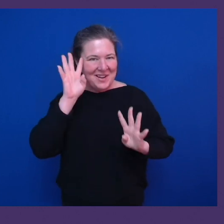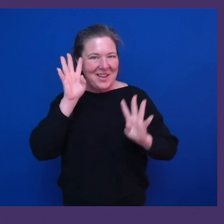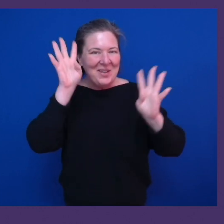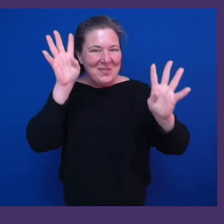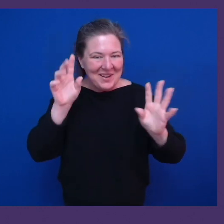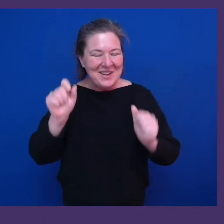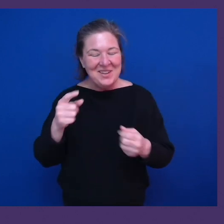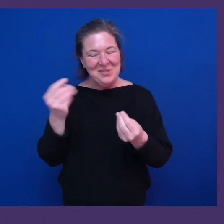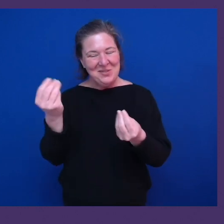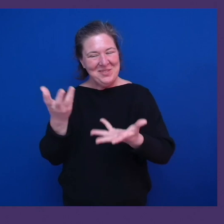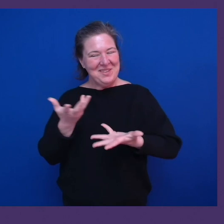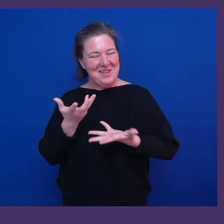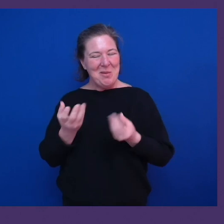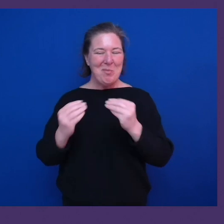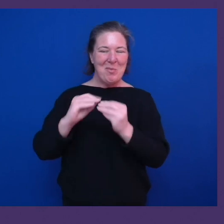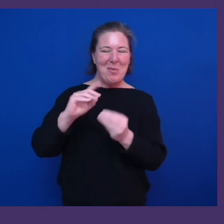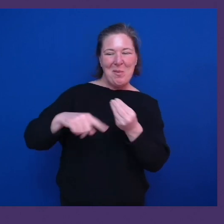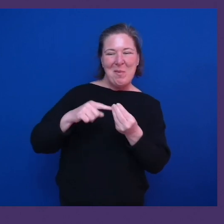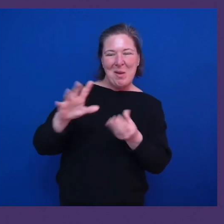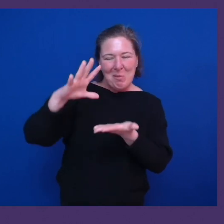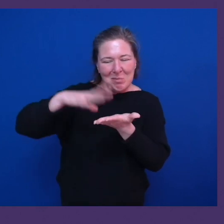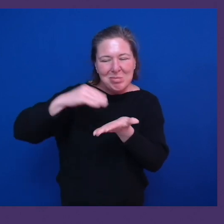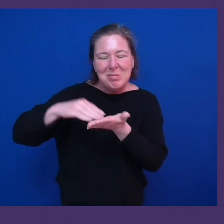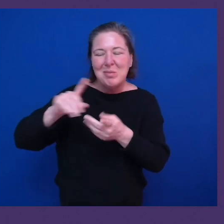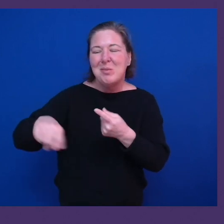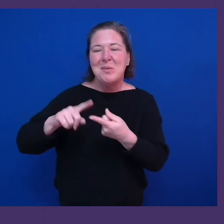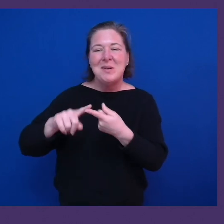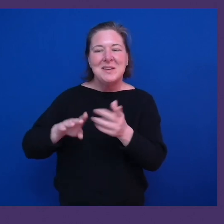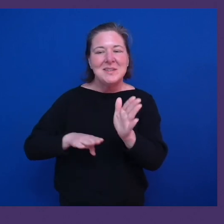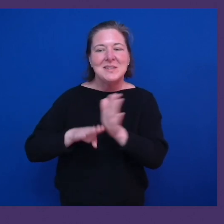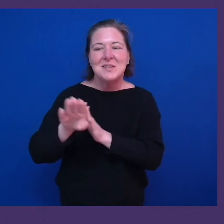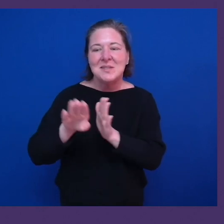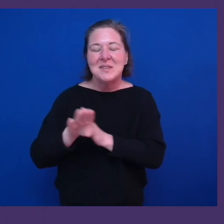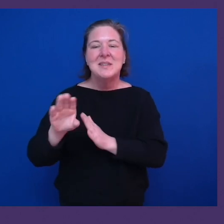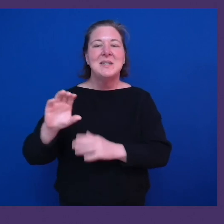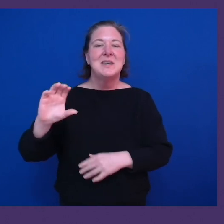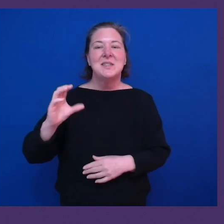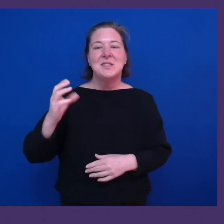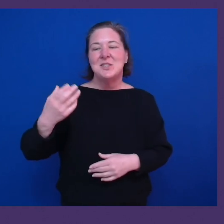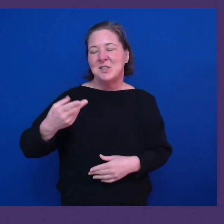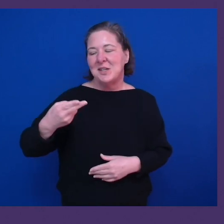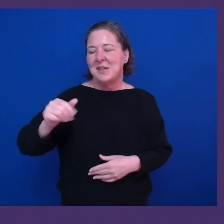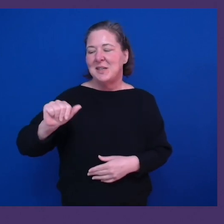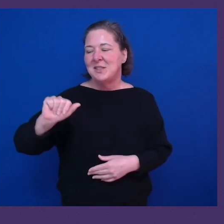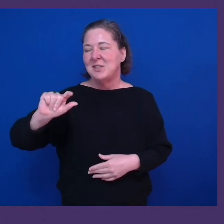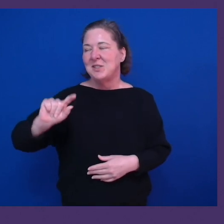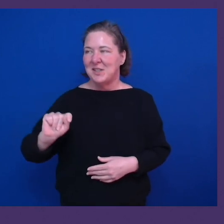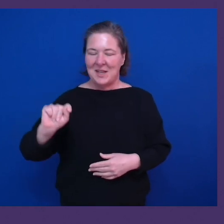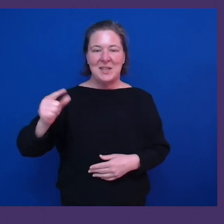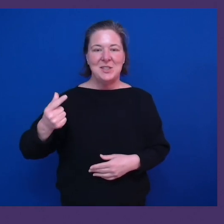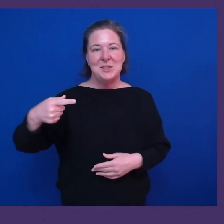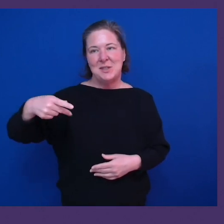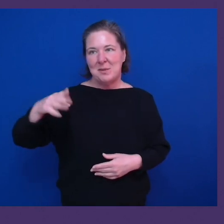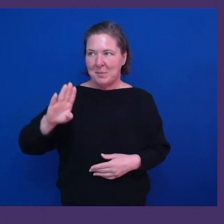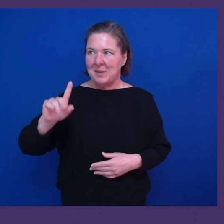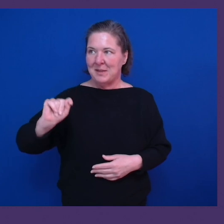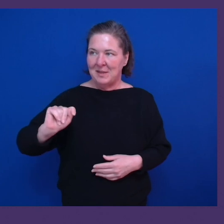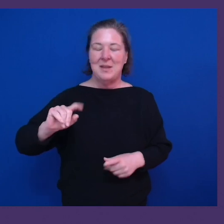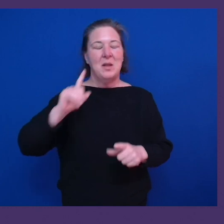when developing ChatAVPT, which is an internal resource built with Copilot Studio? True Sandoval: Yes, absolutely.